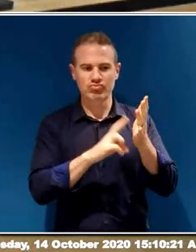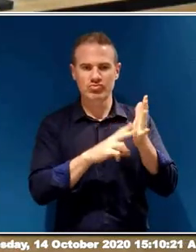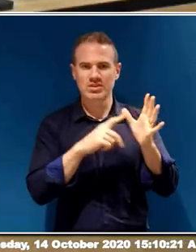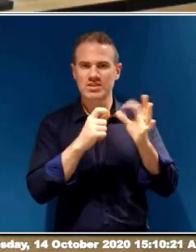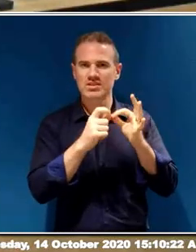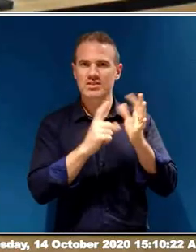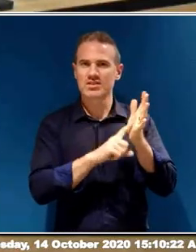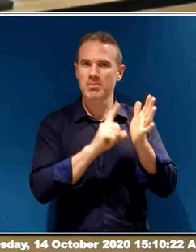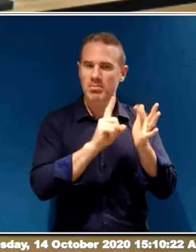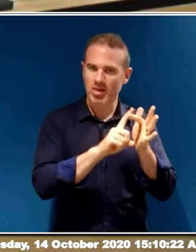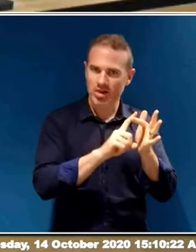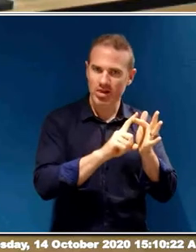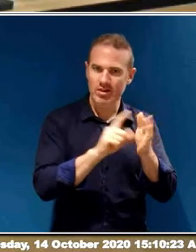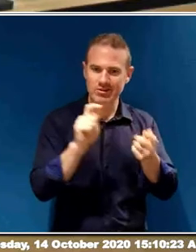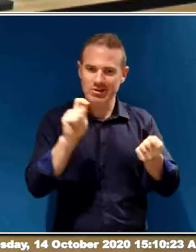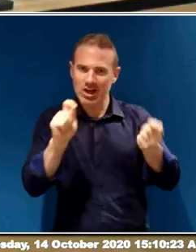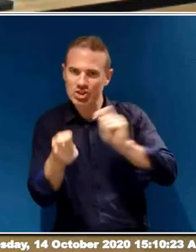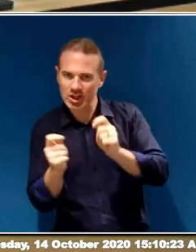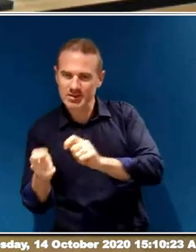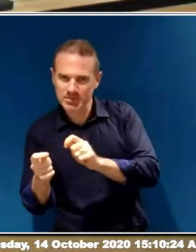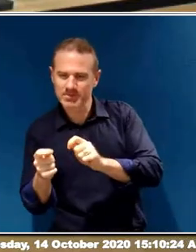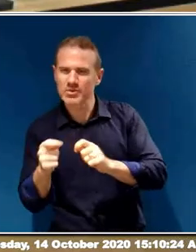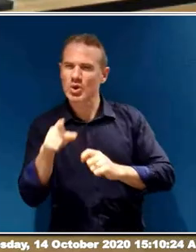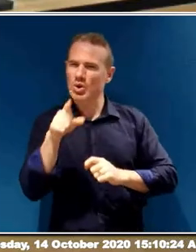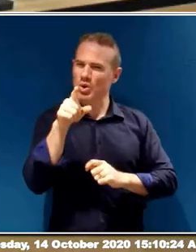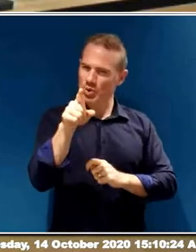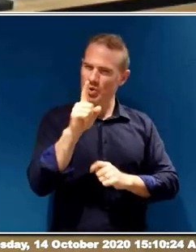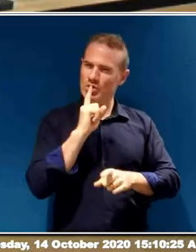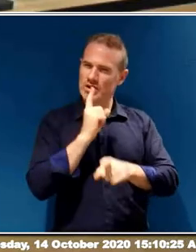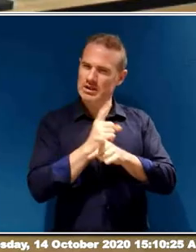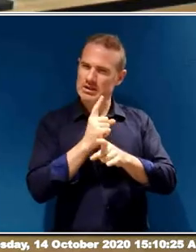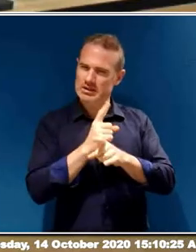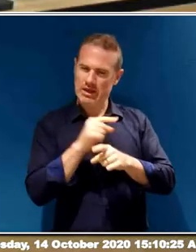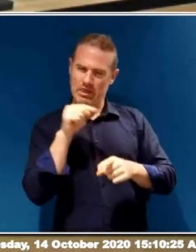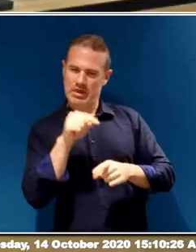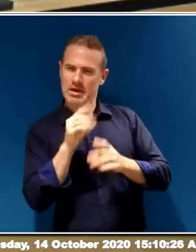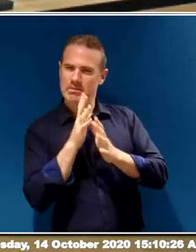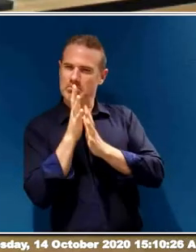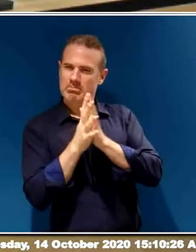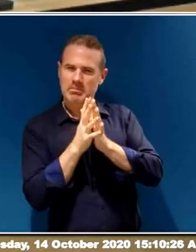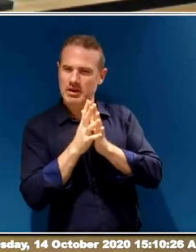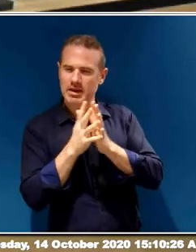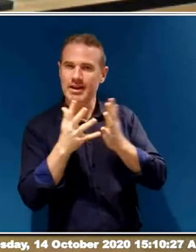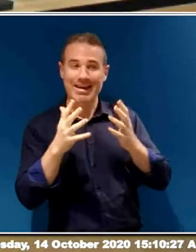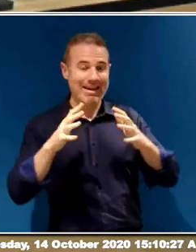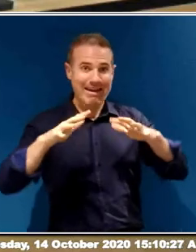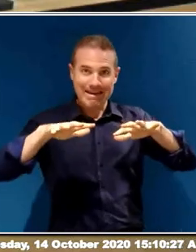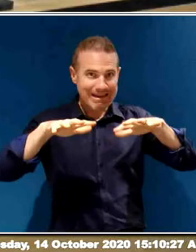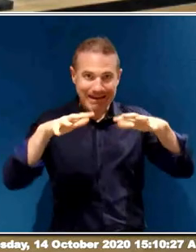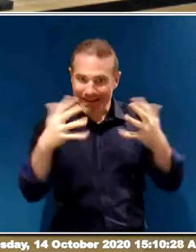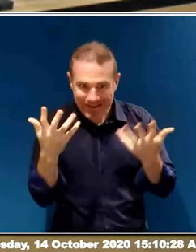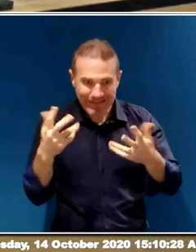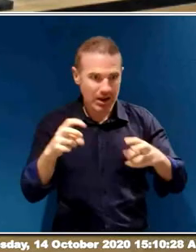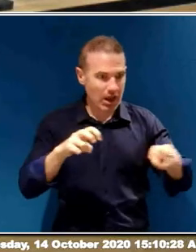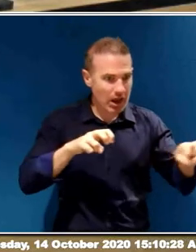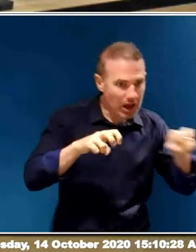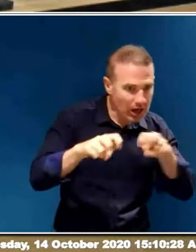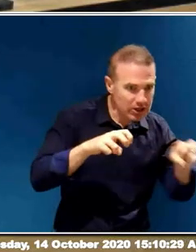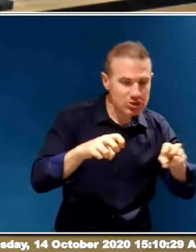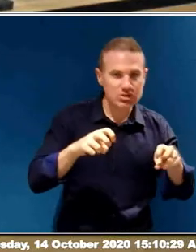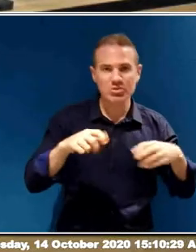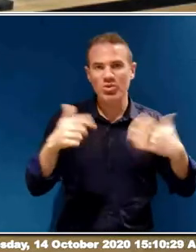that as any action or measure that a school takes that enables a student with